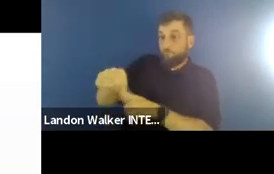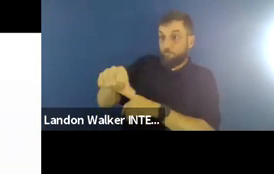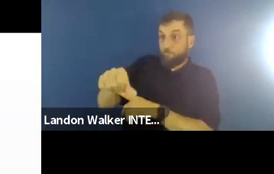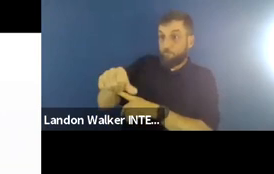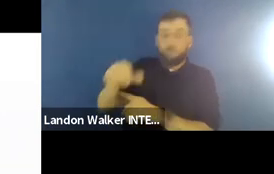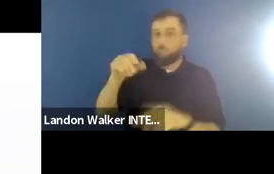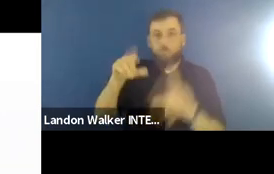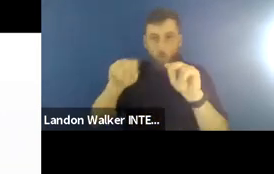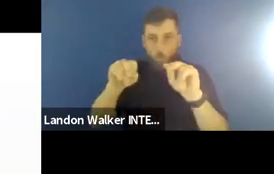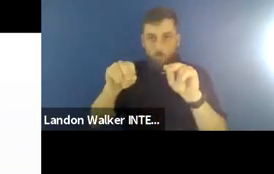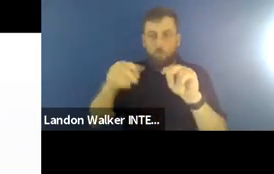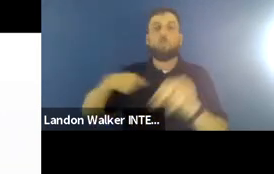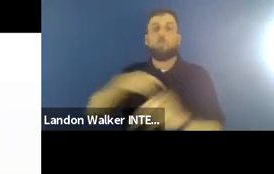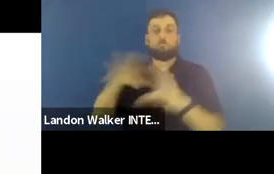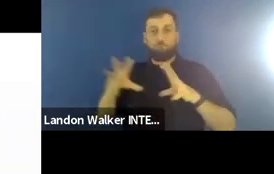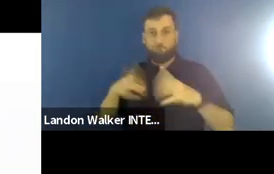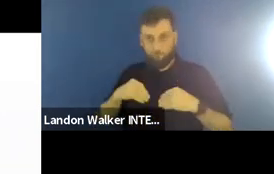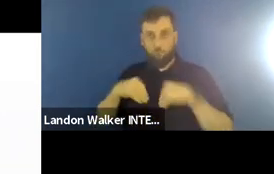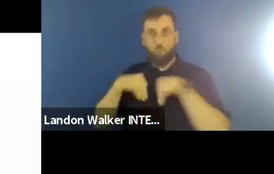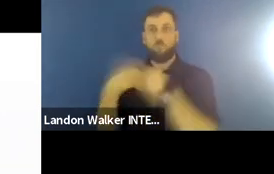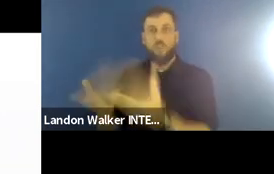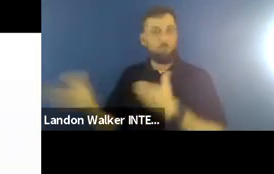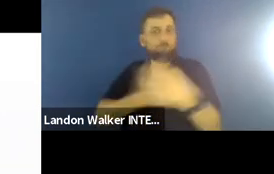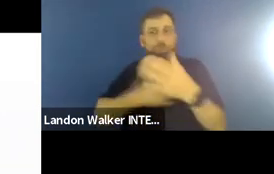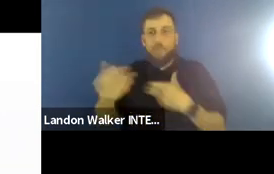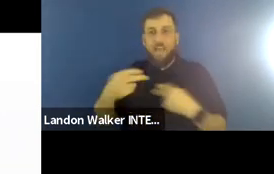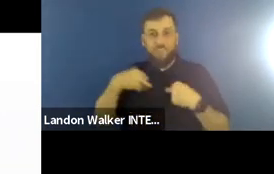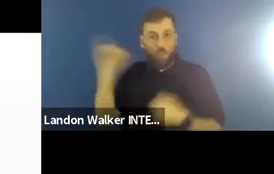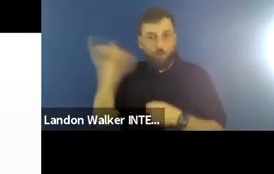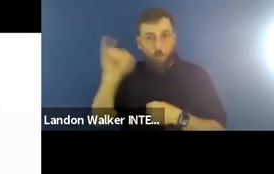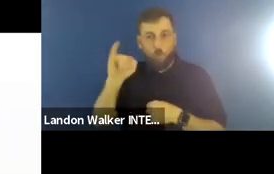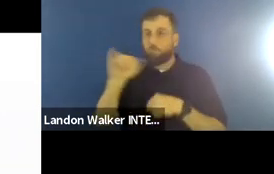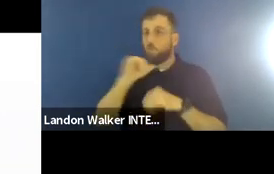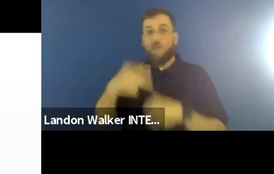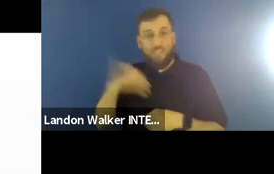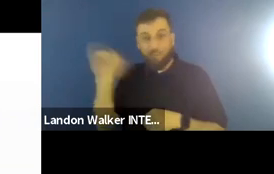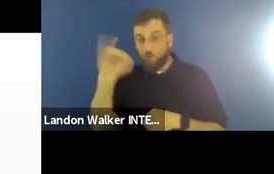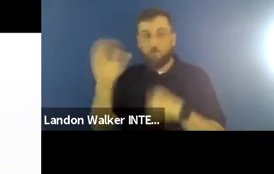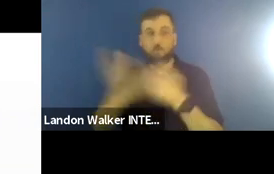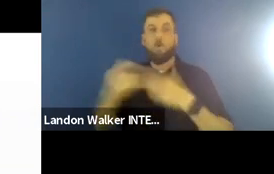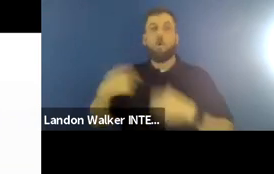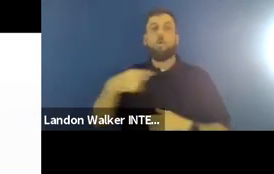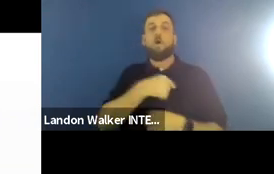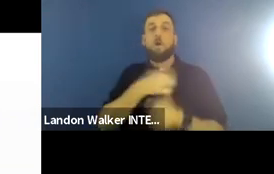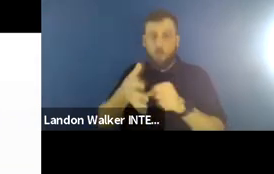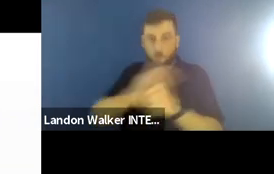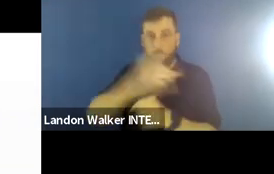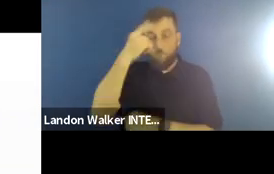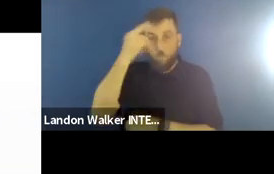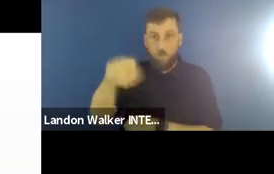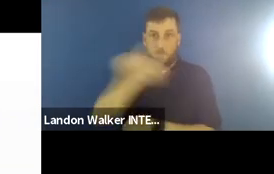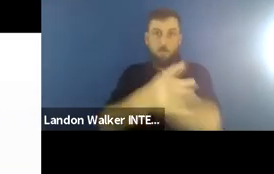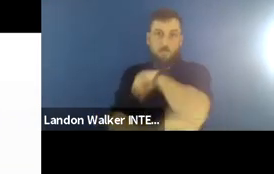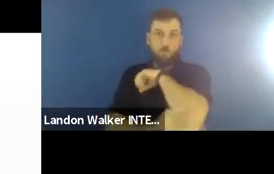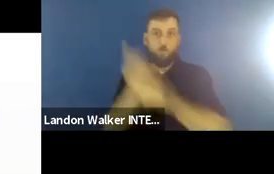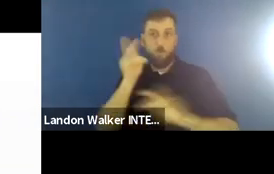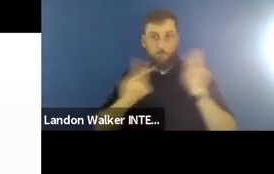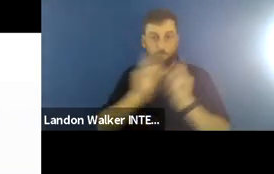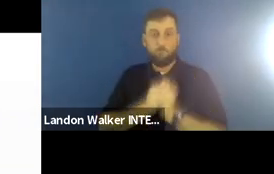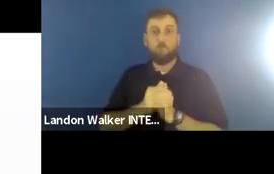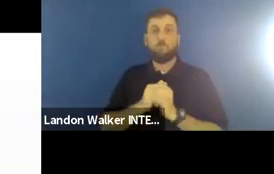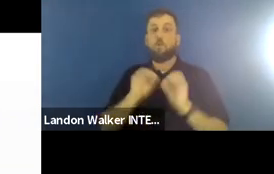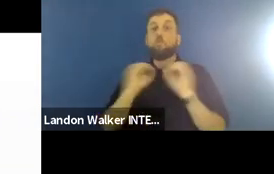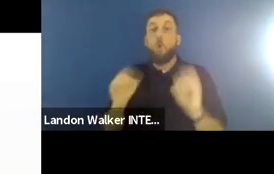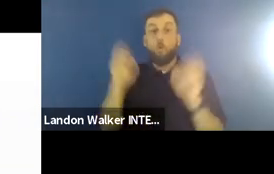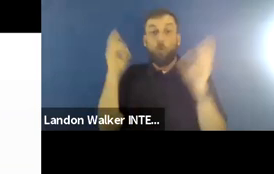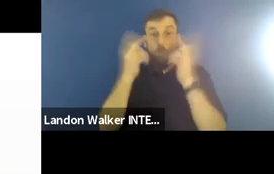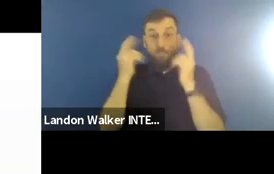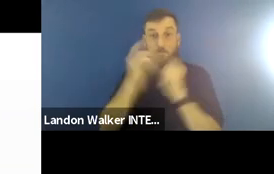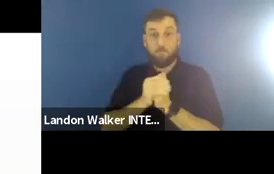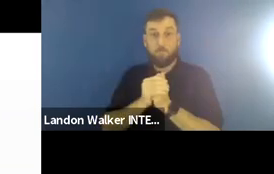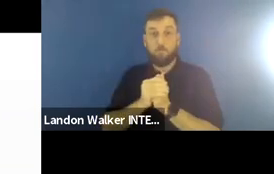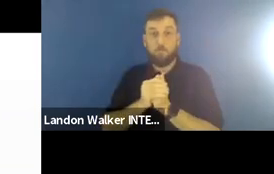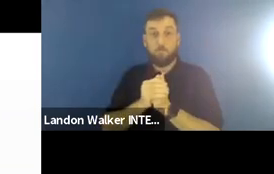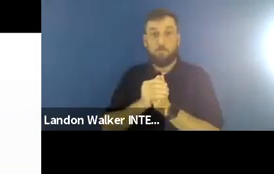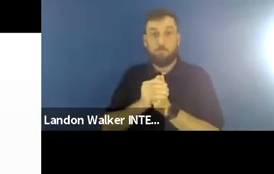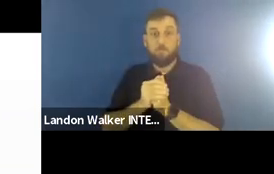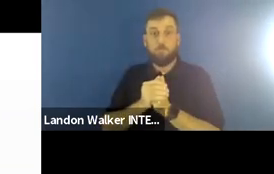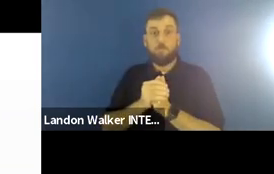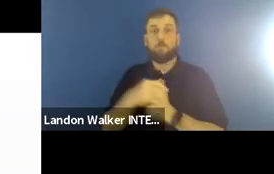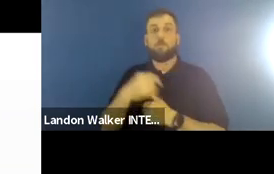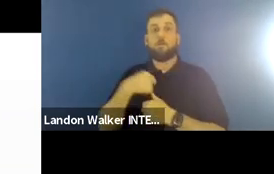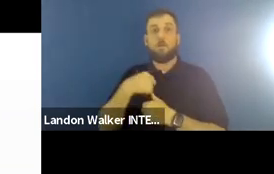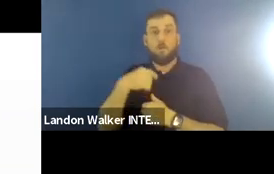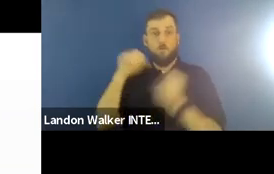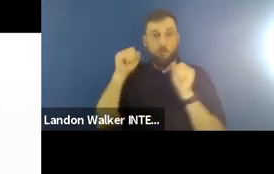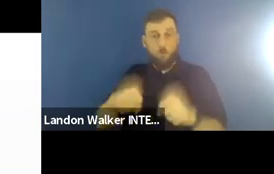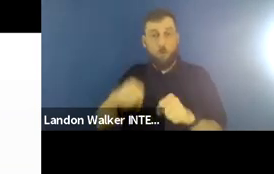If they don't have insurance, we still provide services the birth center for hope covers the indigent population. So there's no reason for anyone in East Baton Rouge Parish to say that they couldn't receive services at the person for hope because they